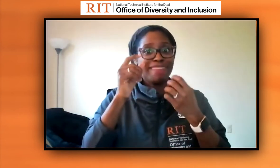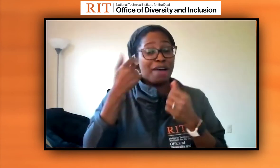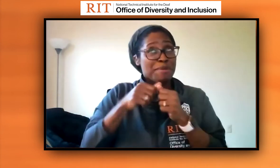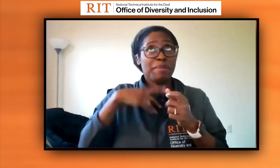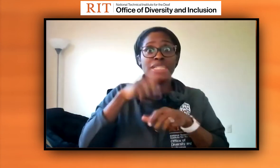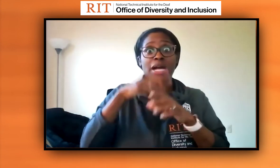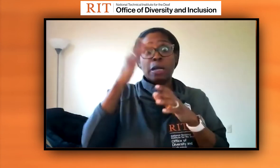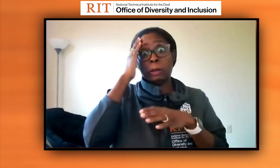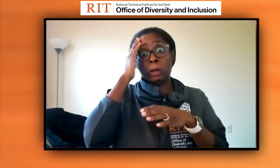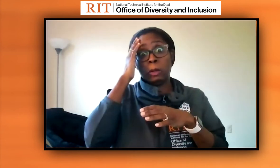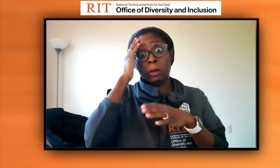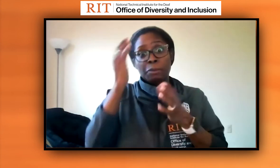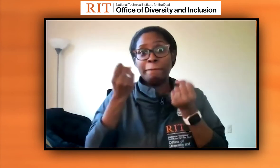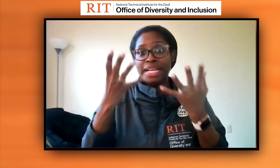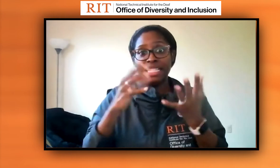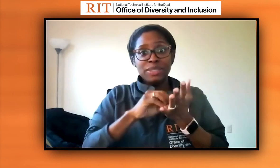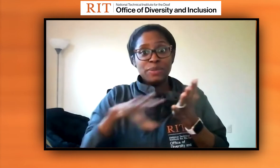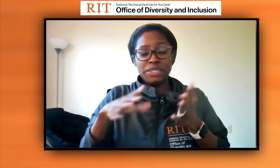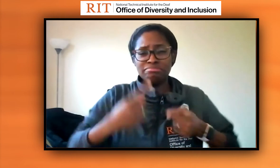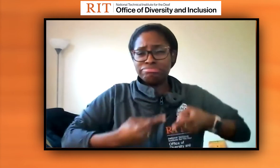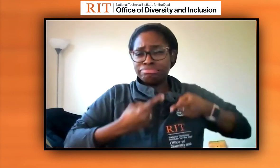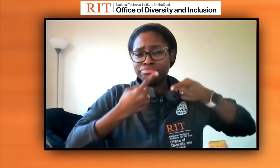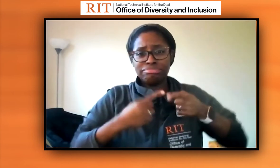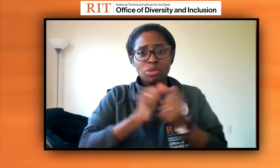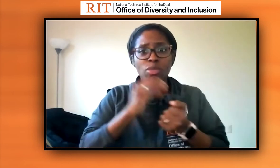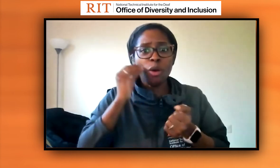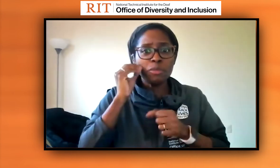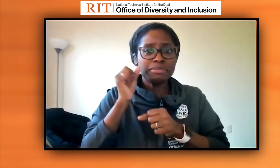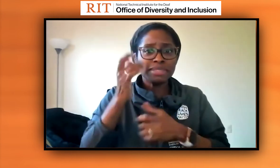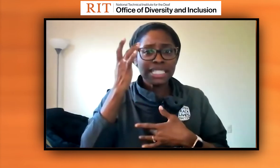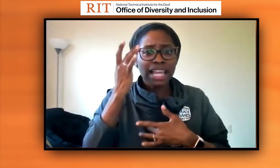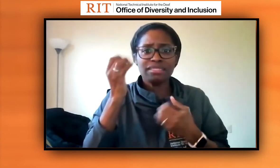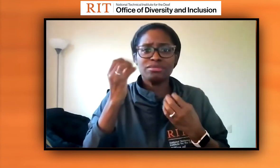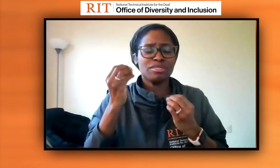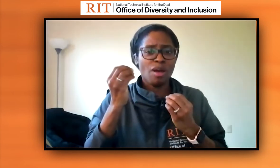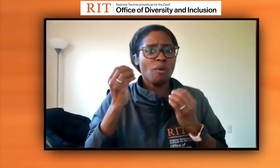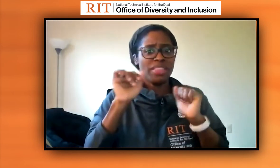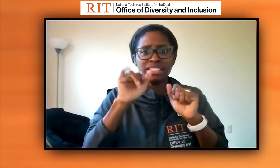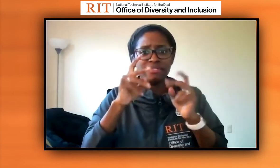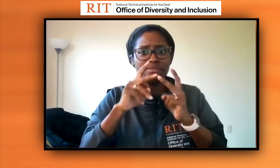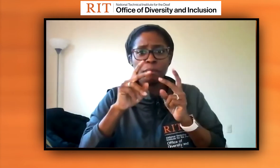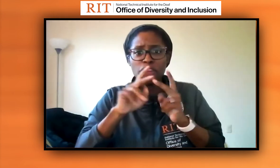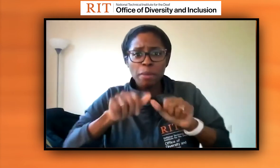I definitely remember my time as an RA. There were a lot of students who struggled with being homesick and missing home.